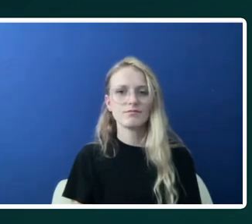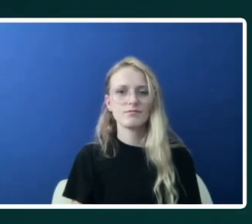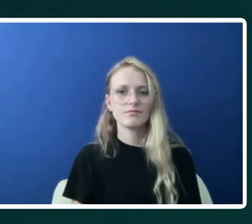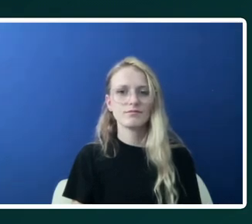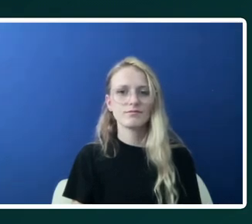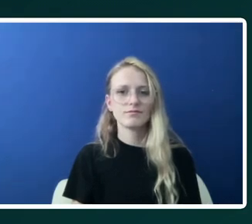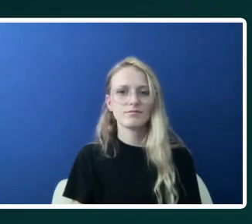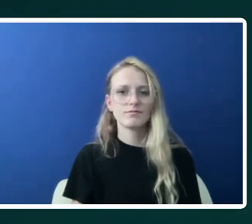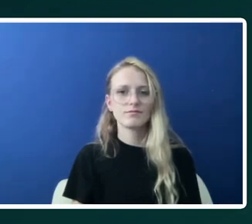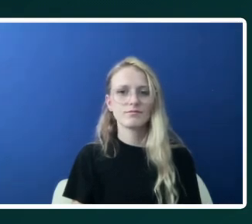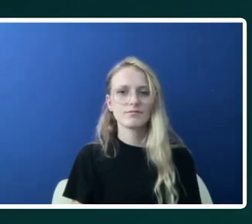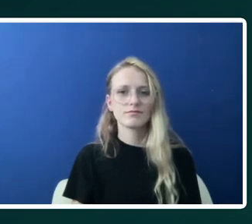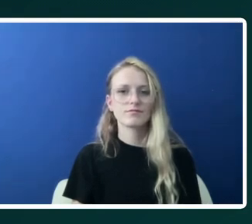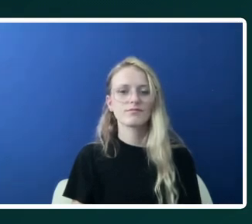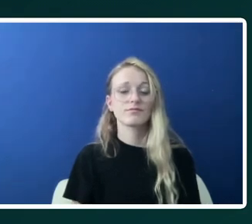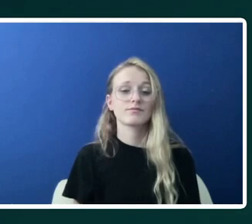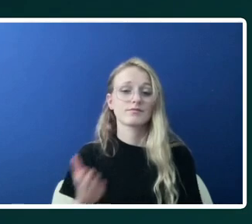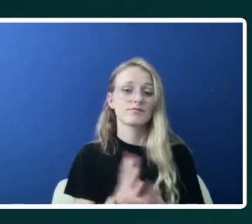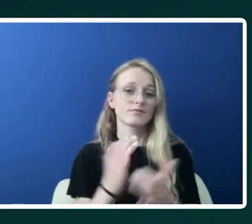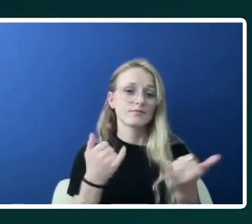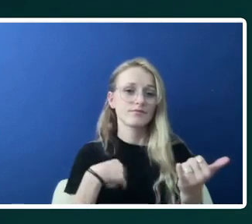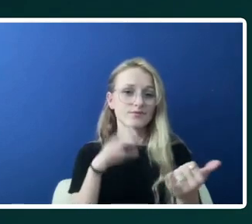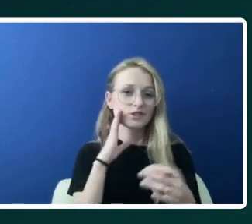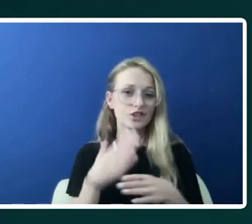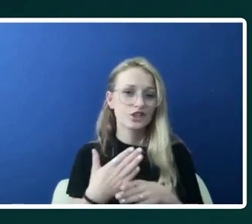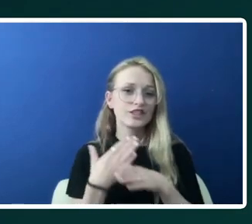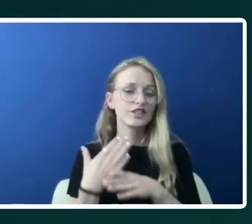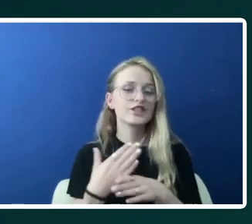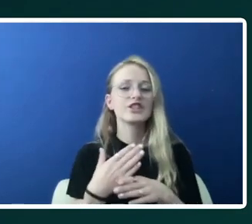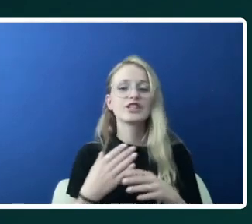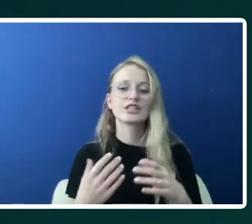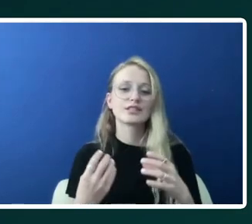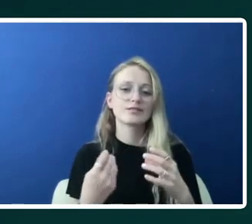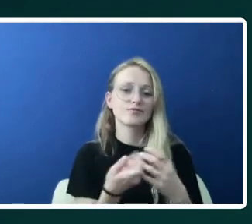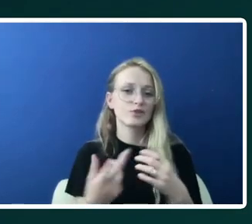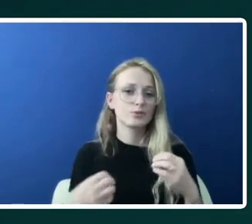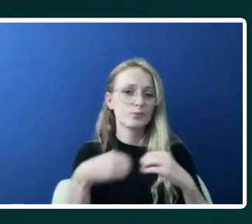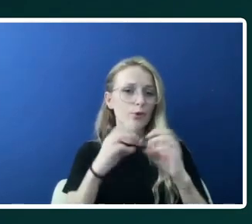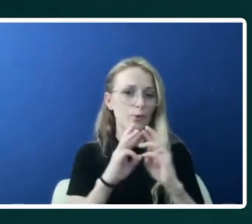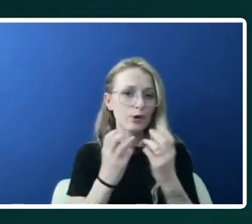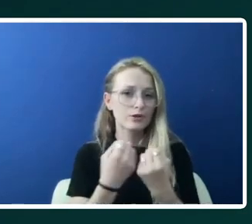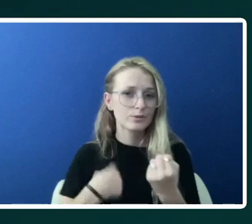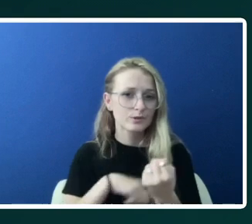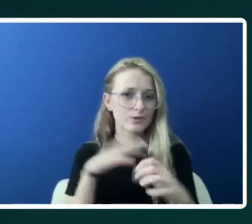All right. And now, I'll share a few more of the workshops that we've done. Every three years,